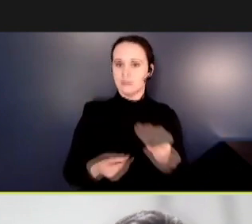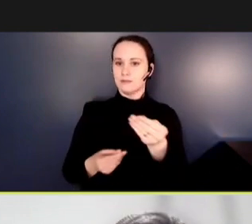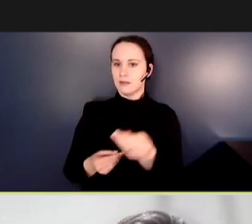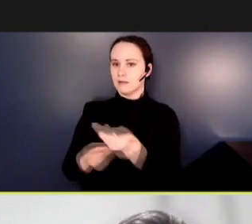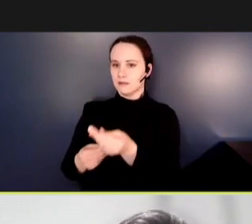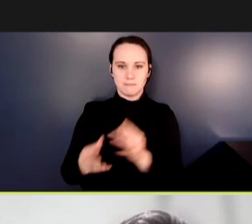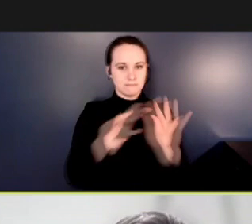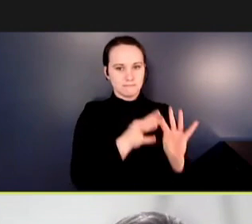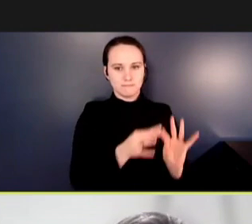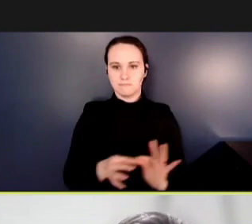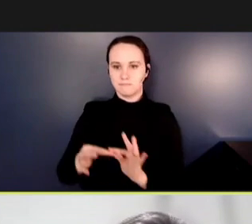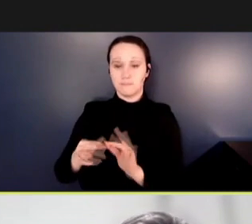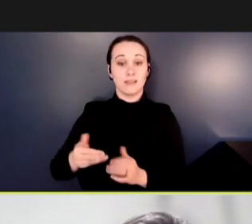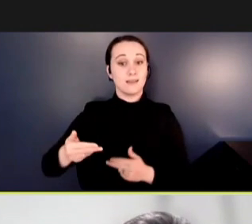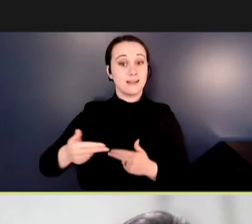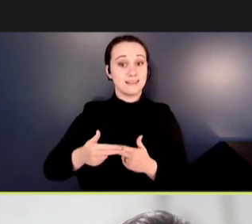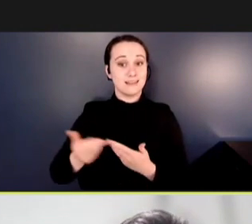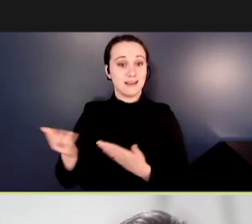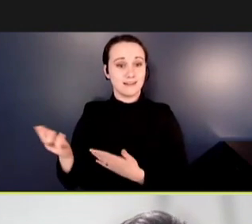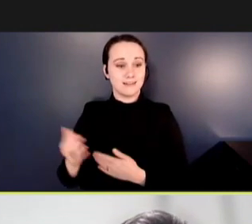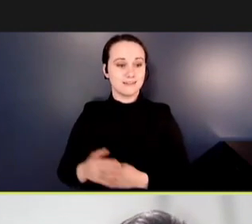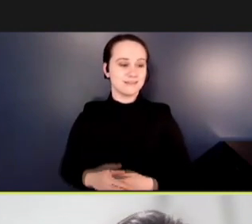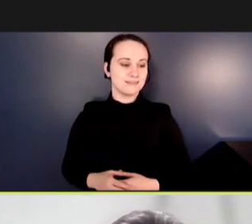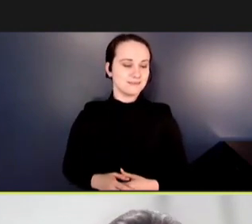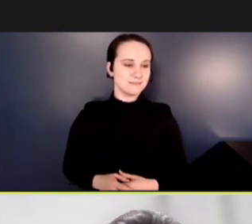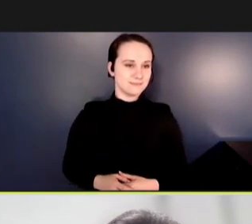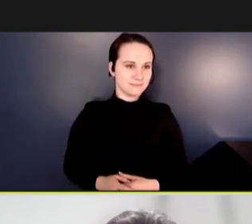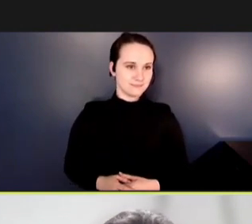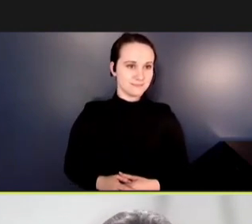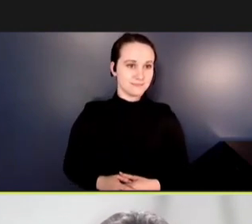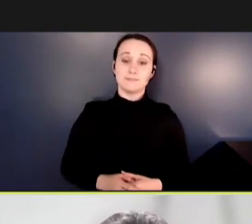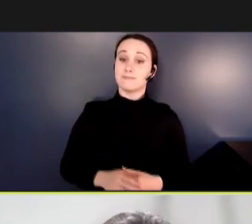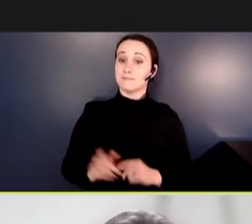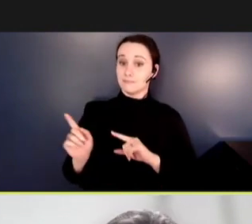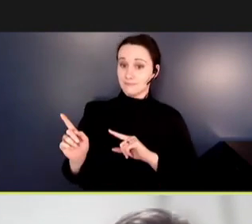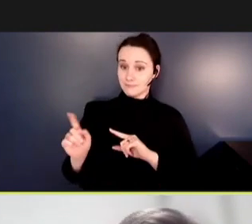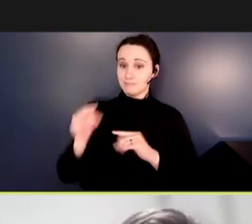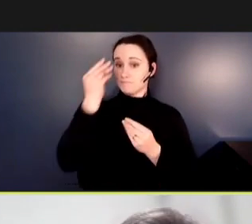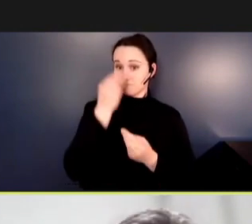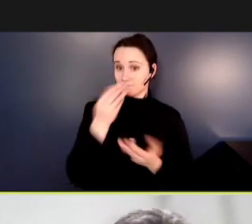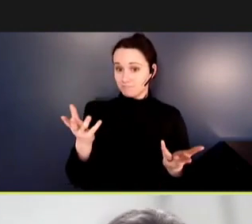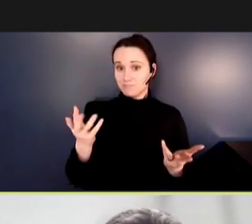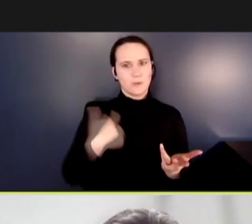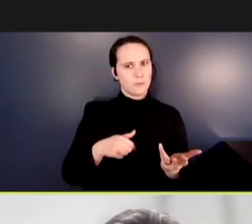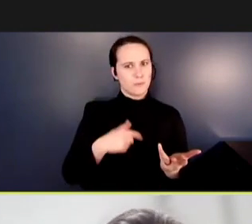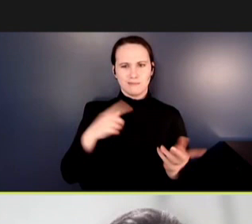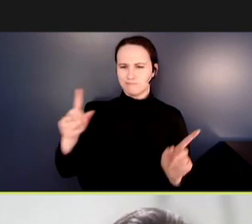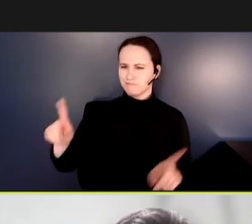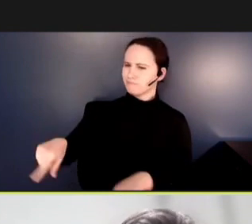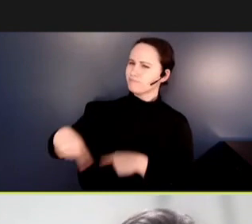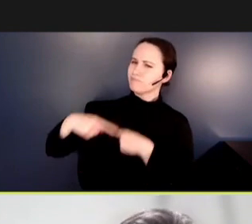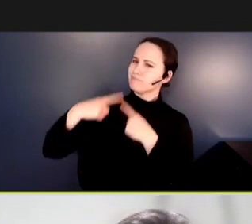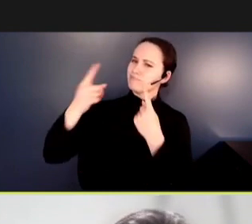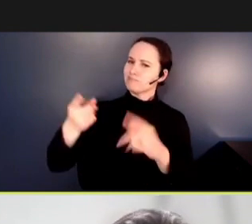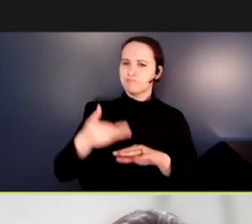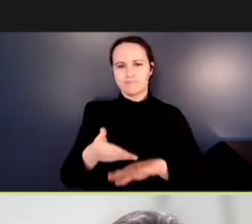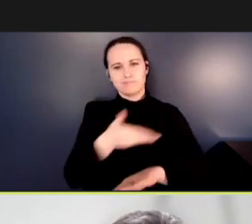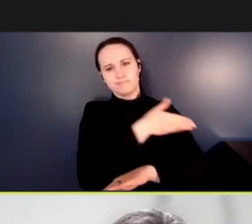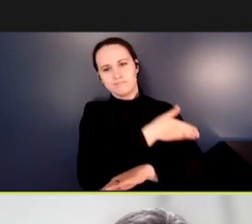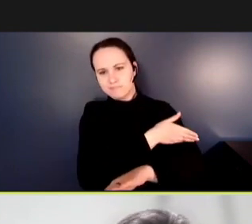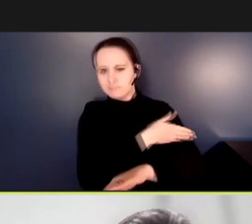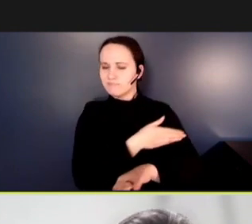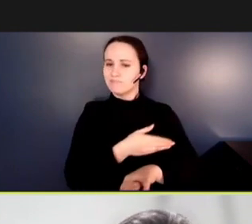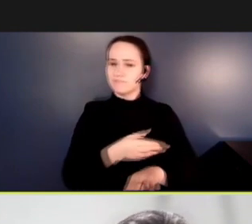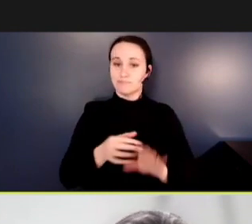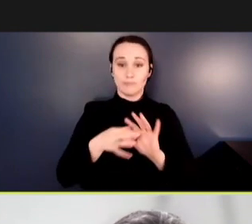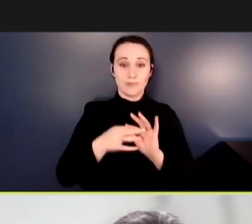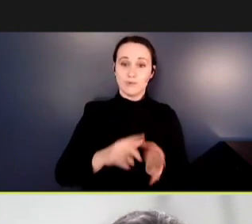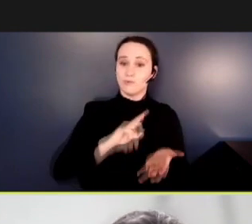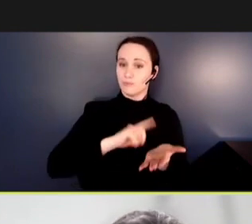The next slide is to tell you how we have come a long way in terms of research and vaccines in